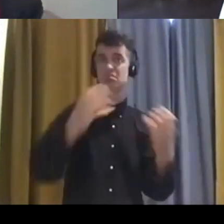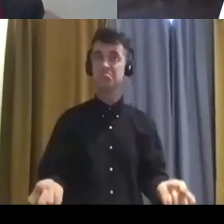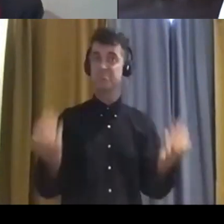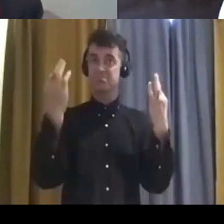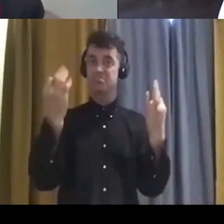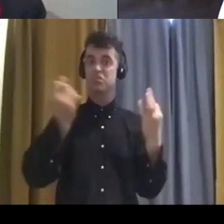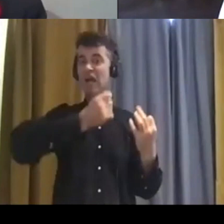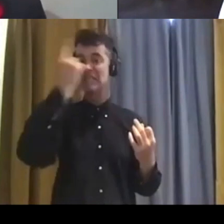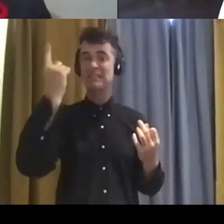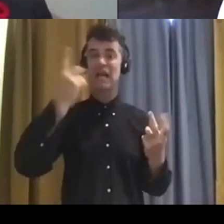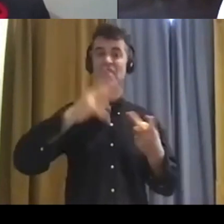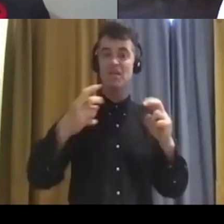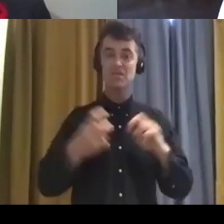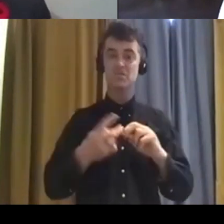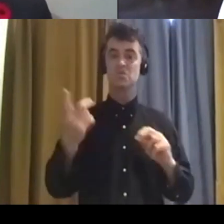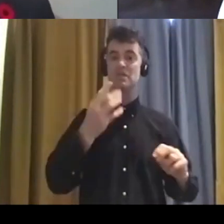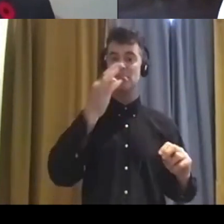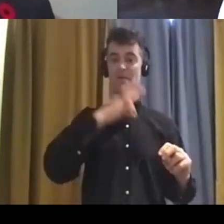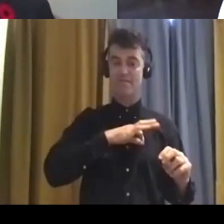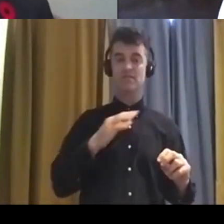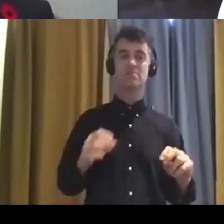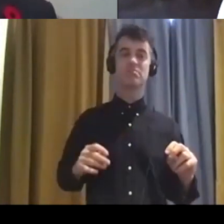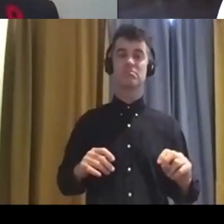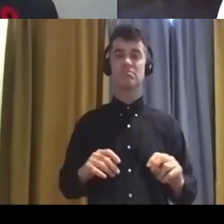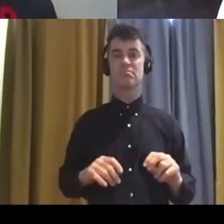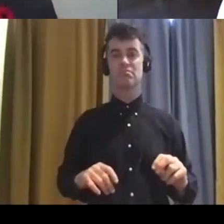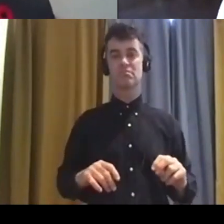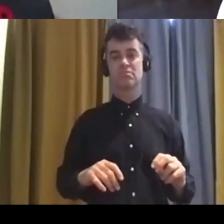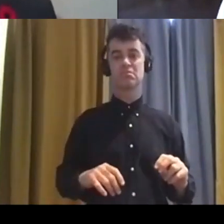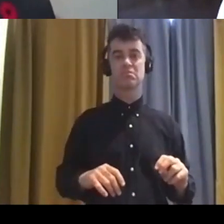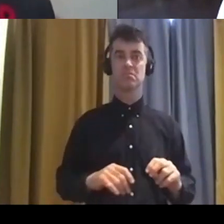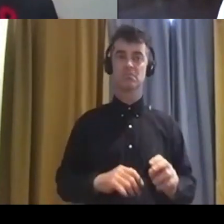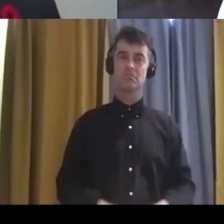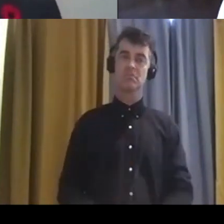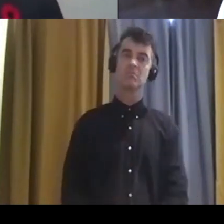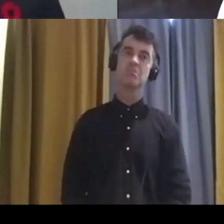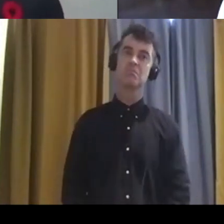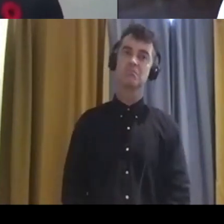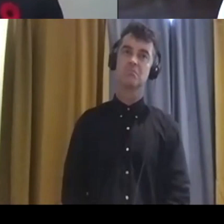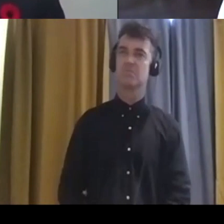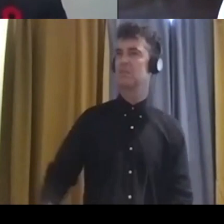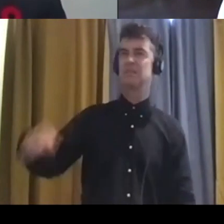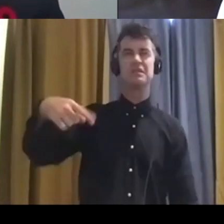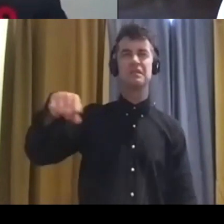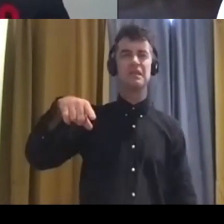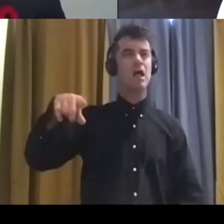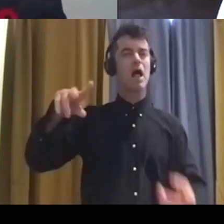and the benefits. I think not only a lack of understanding of the problem itself but